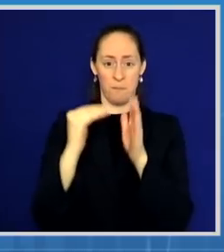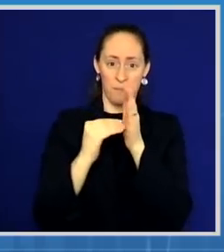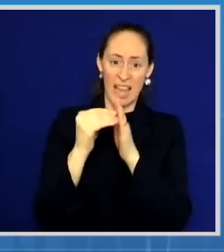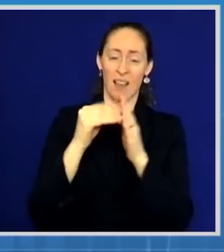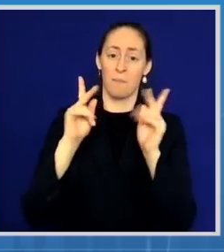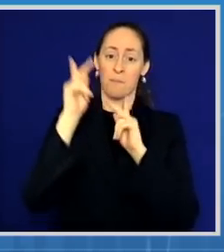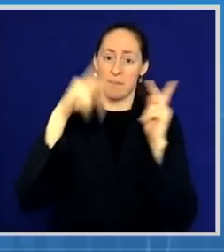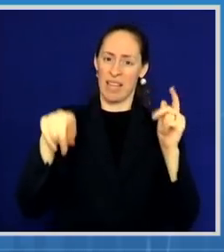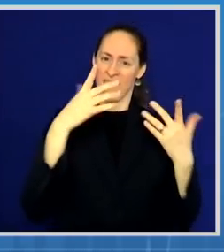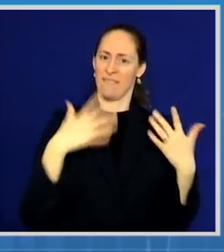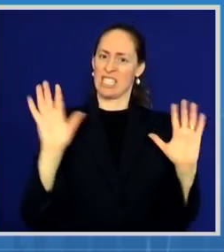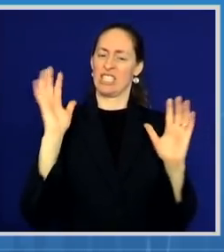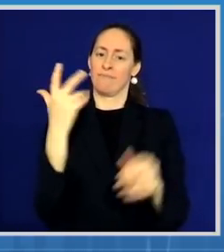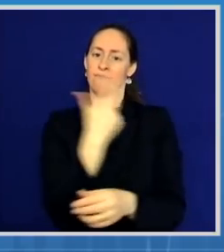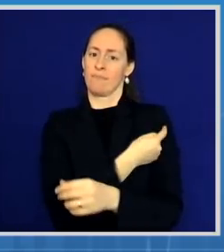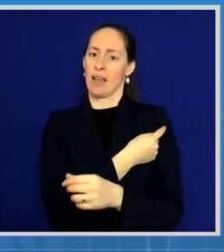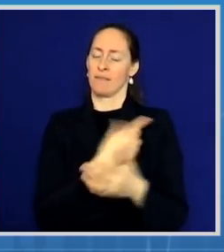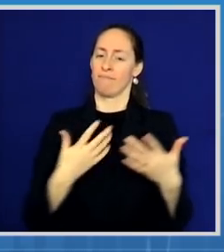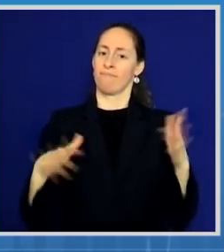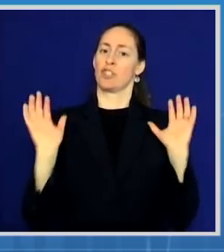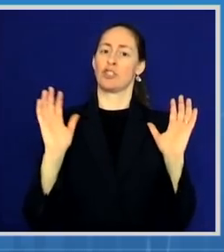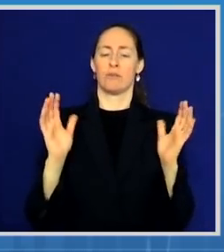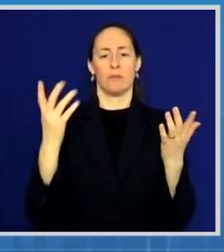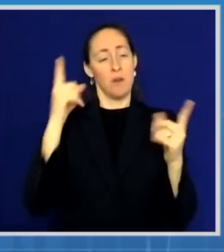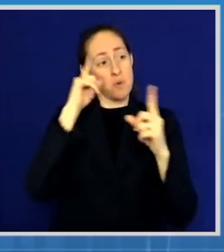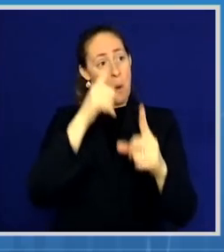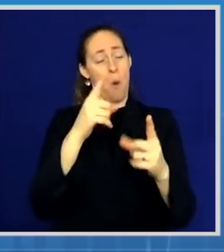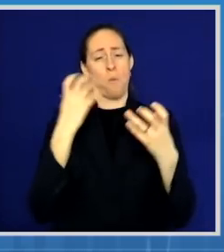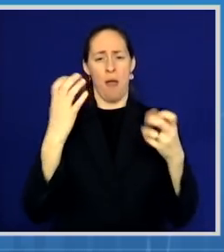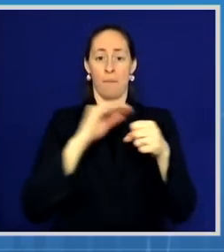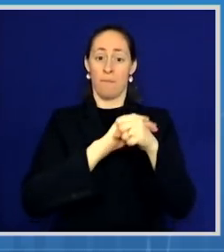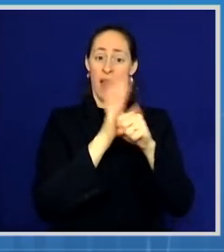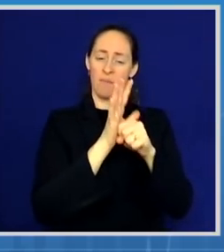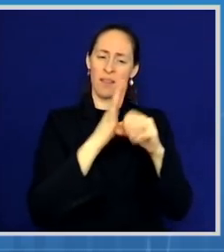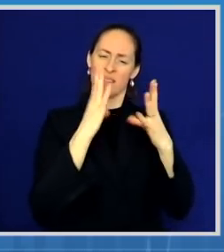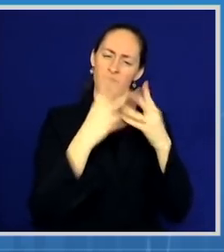to end this pandemic. Thank you very much. I'll now turn things over to Dr. Fauci.